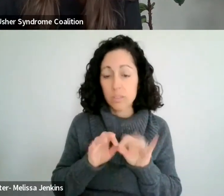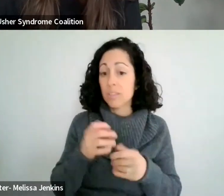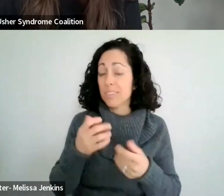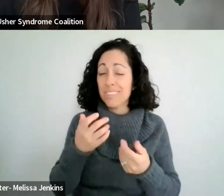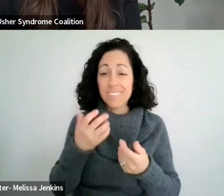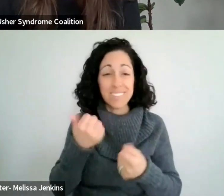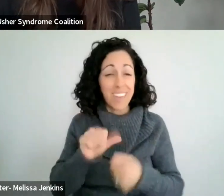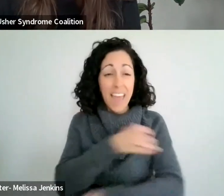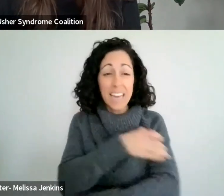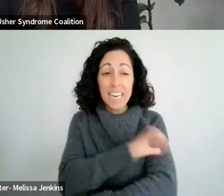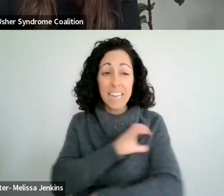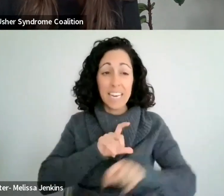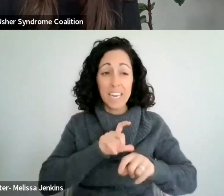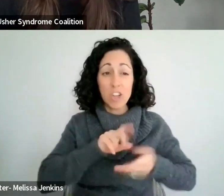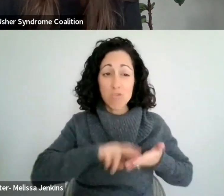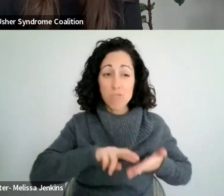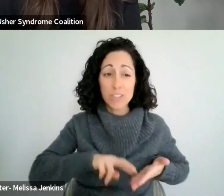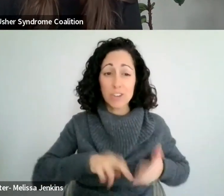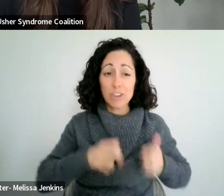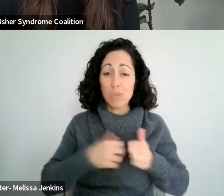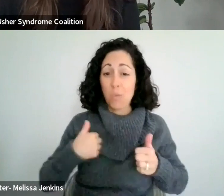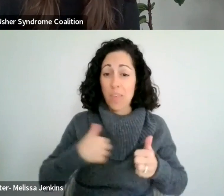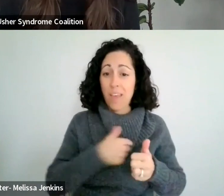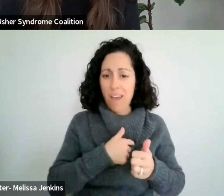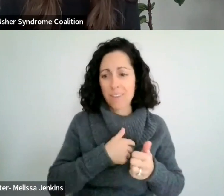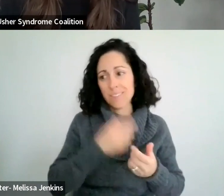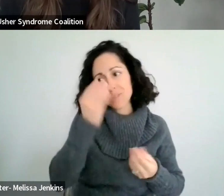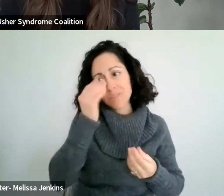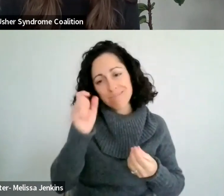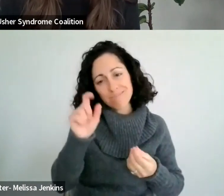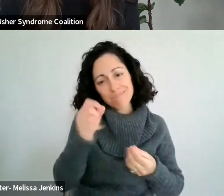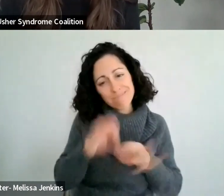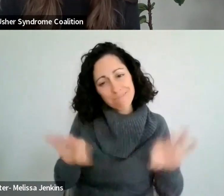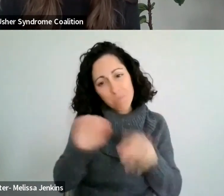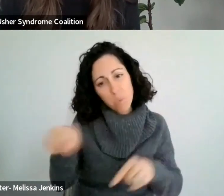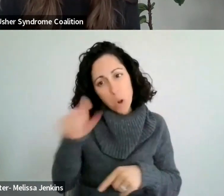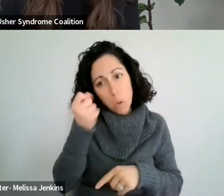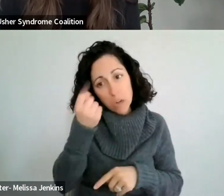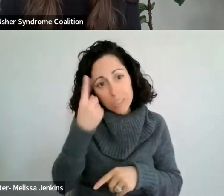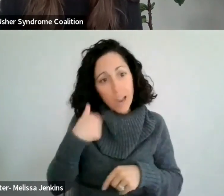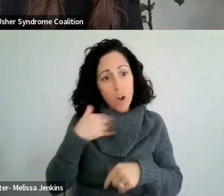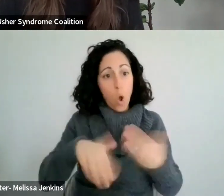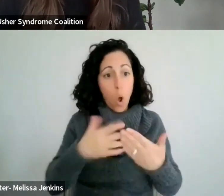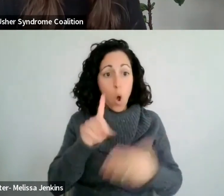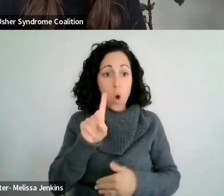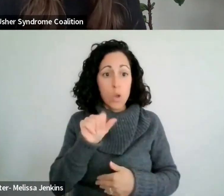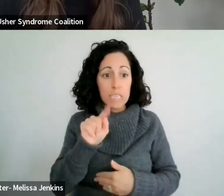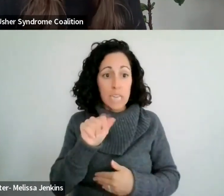is the fact that we do have to do certain things to make sure the data is clean and that we show as much